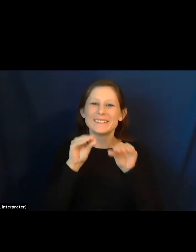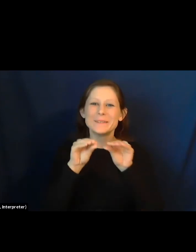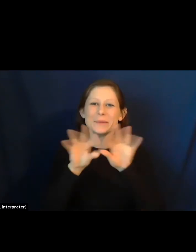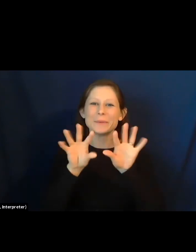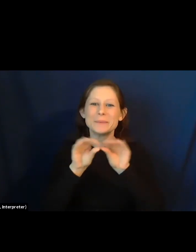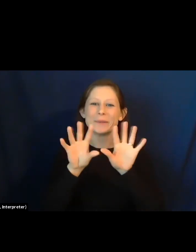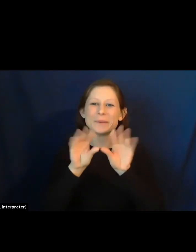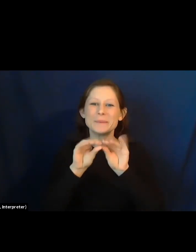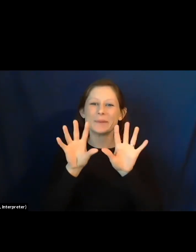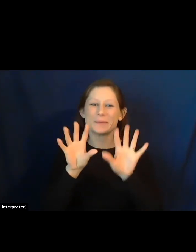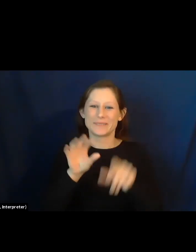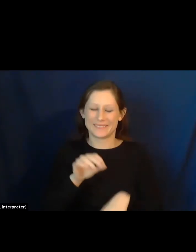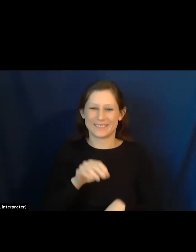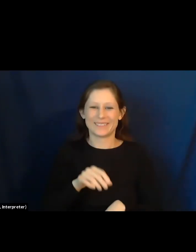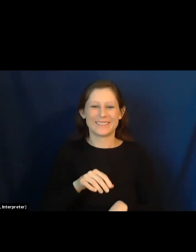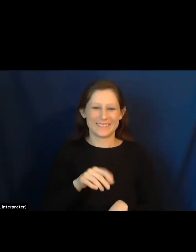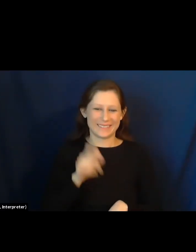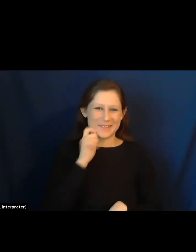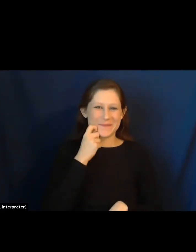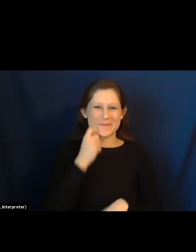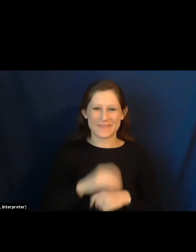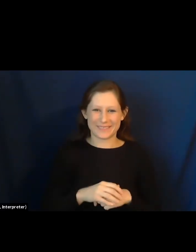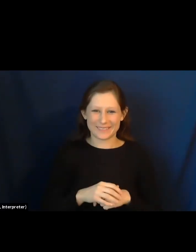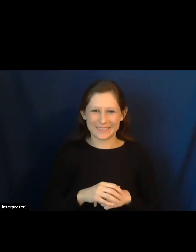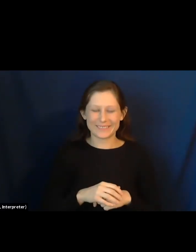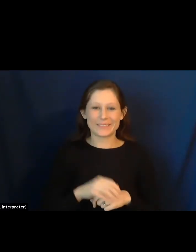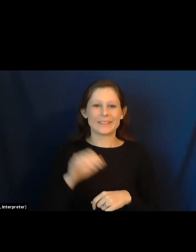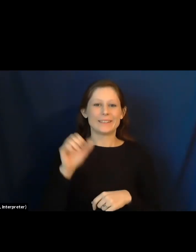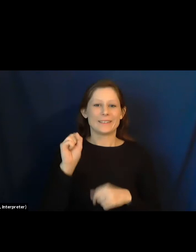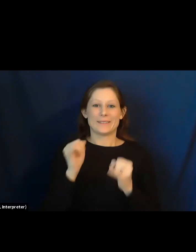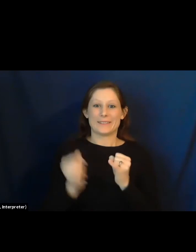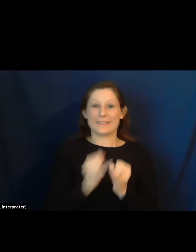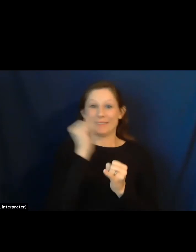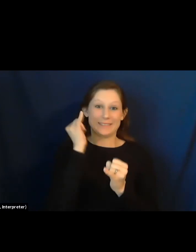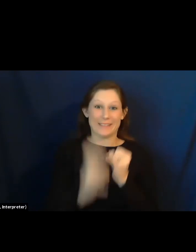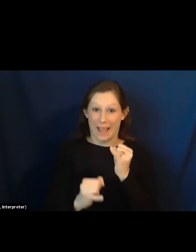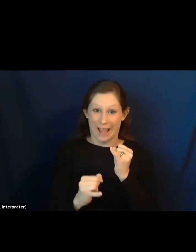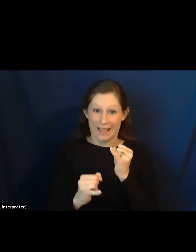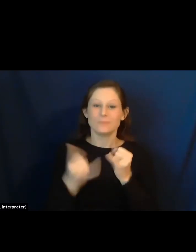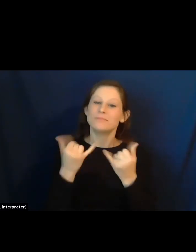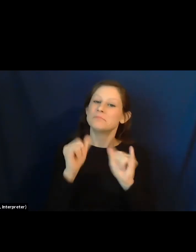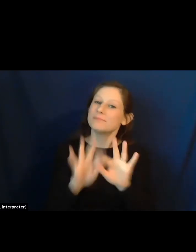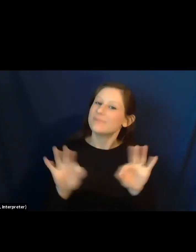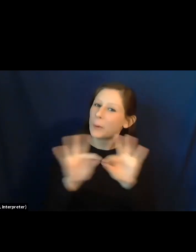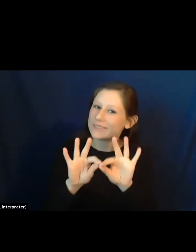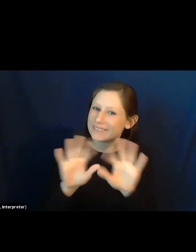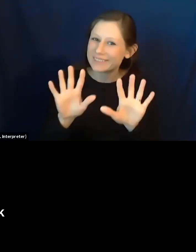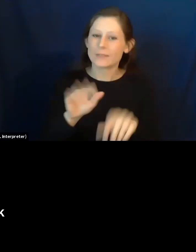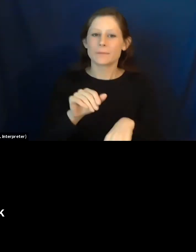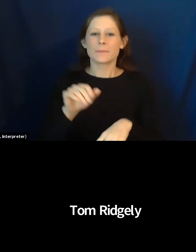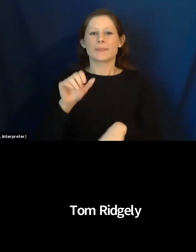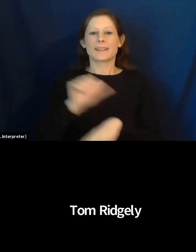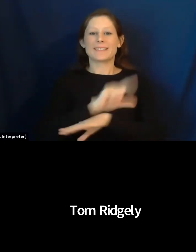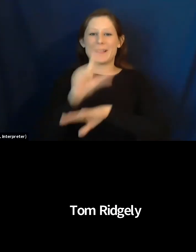All right, cool. So last and certainly not least is the St. Louis Shakespeare Festival.